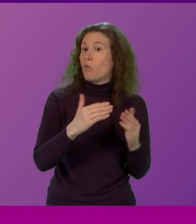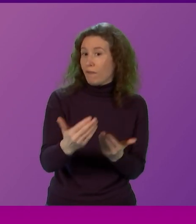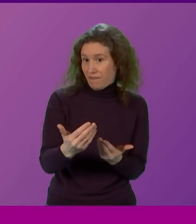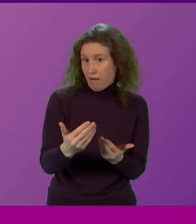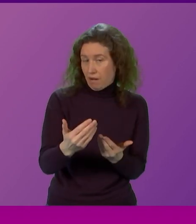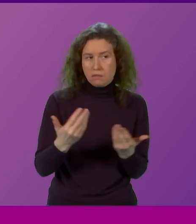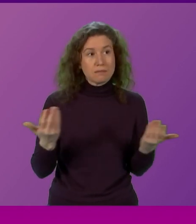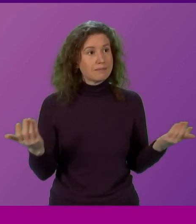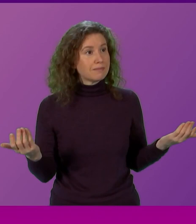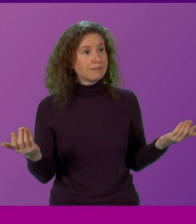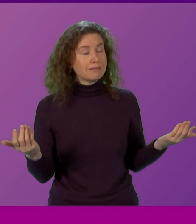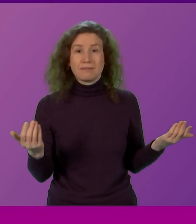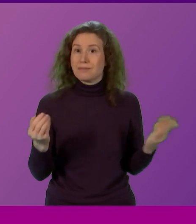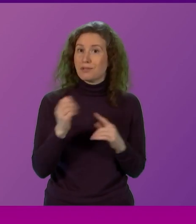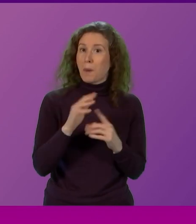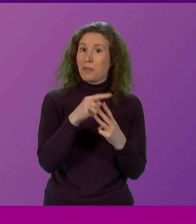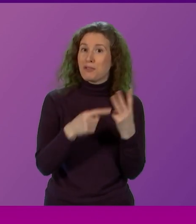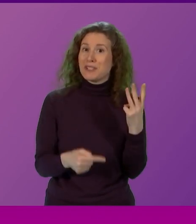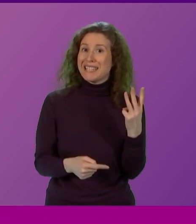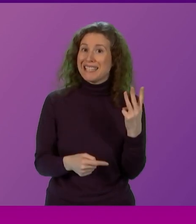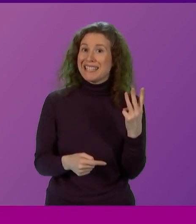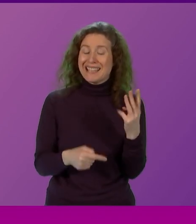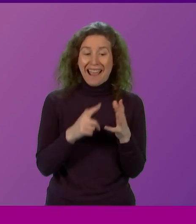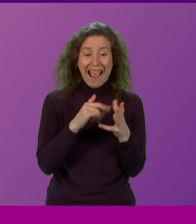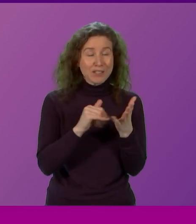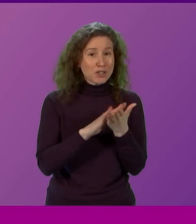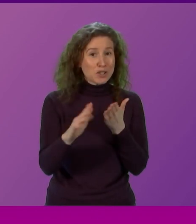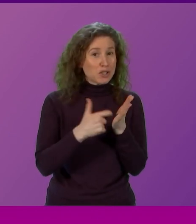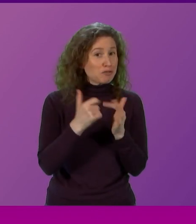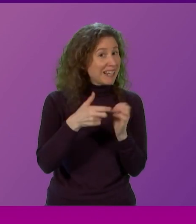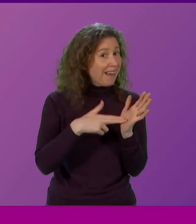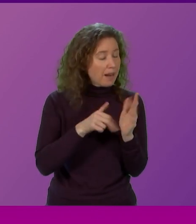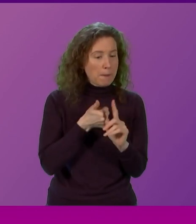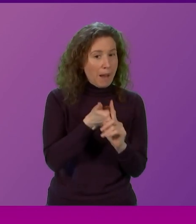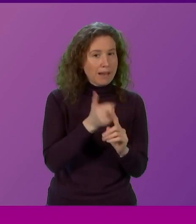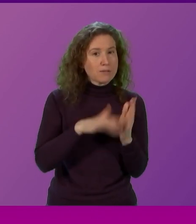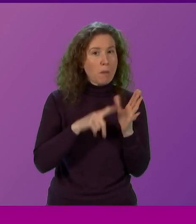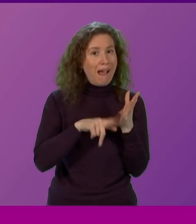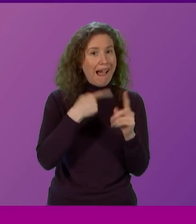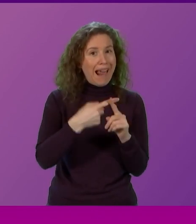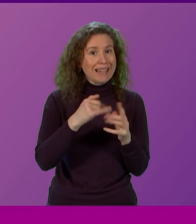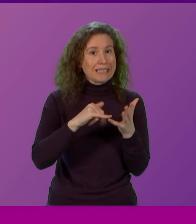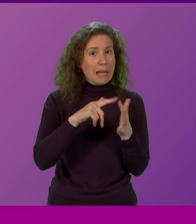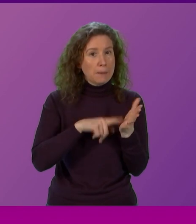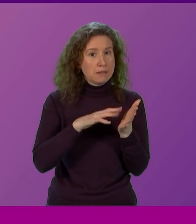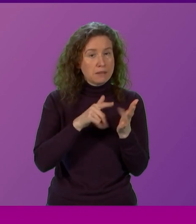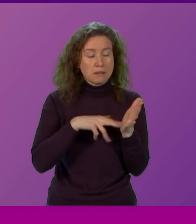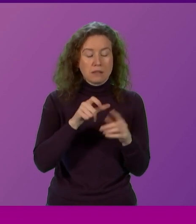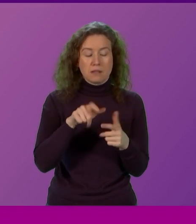Here we are with the top three: Ash Regan, backed by Alex Salmond; Kate Forbes, backed